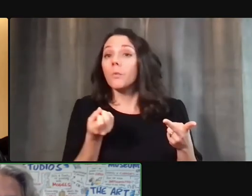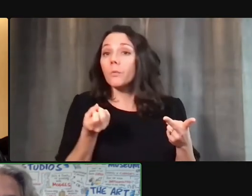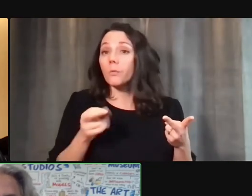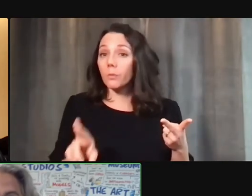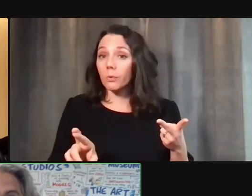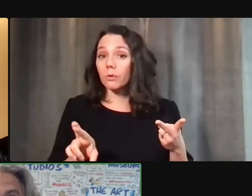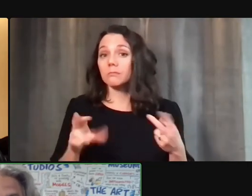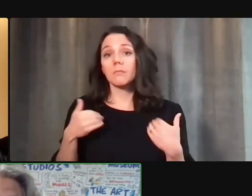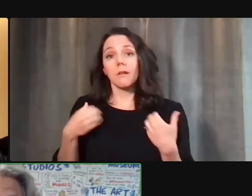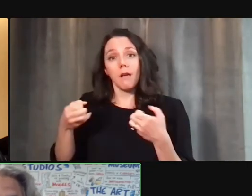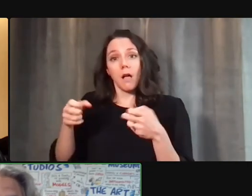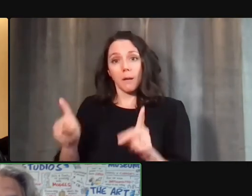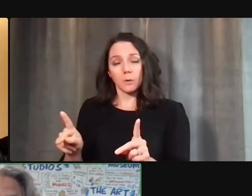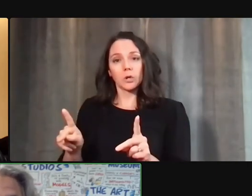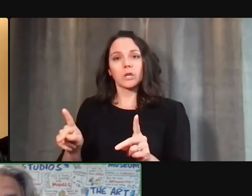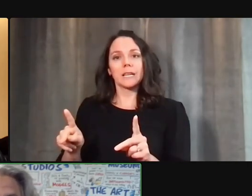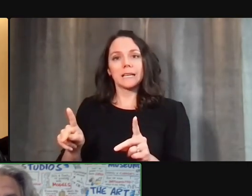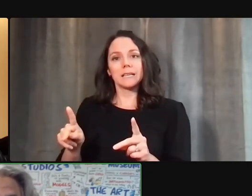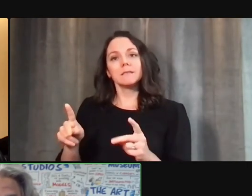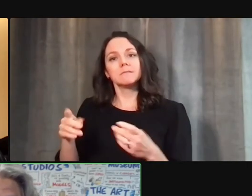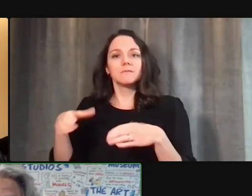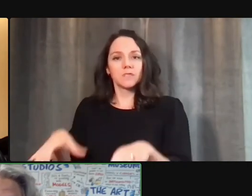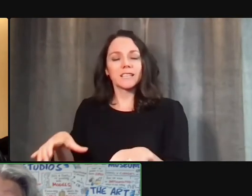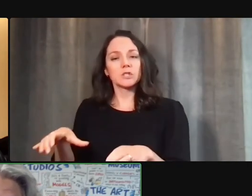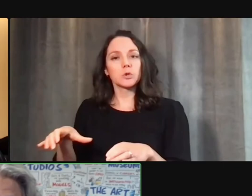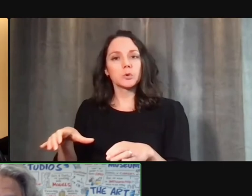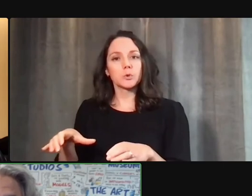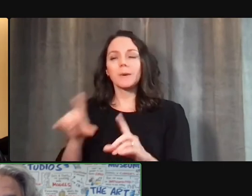specific and logistical questions from the audience.